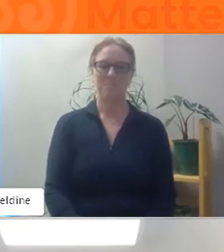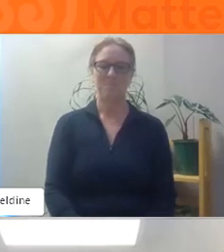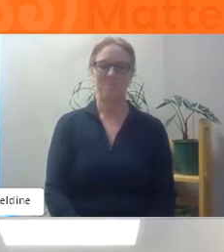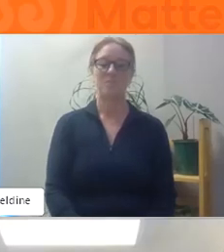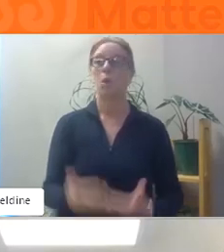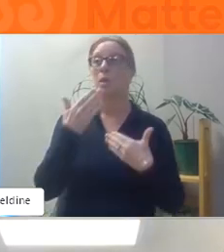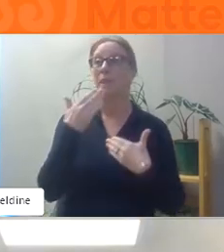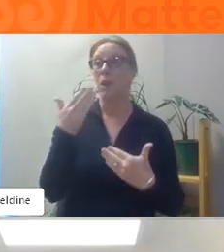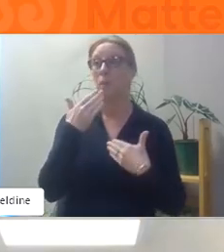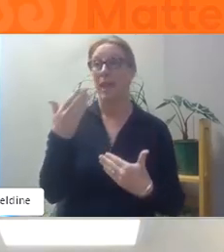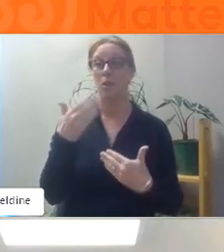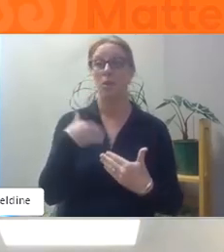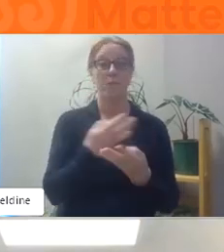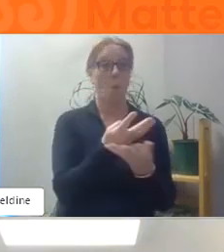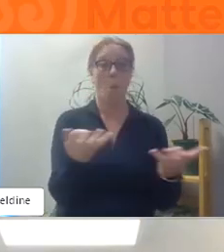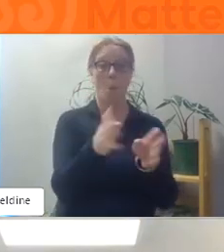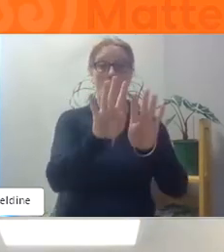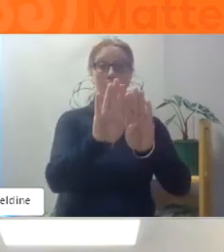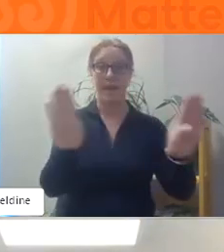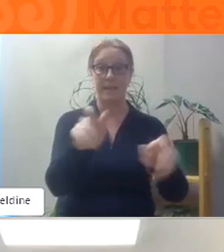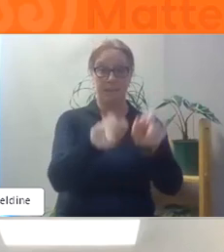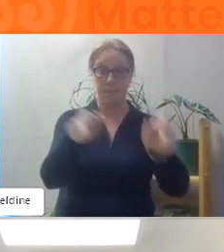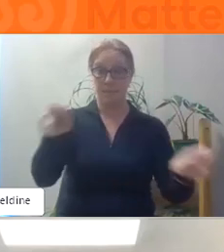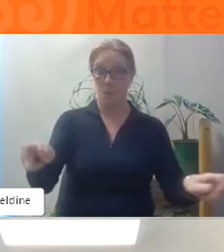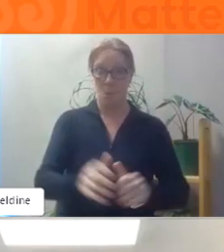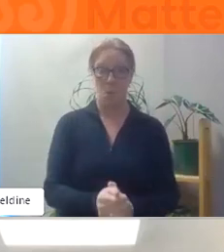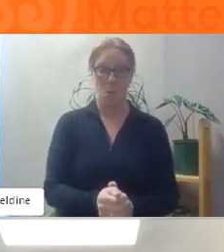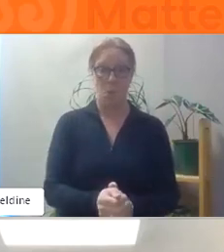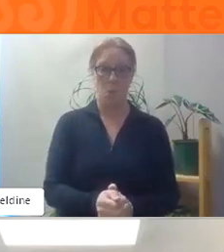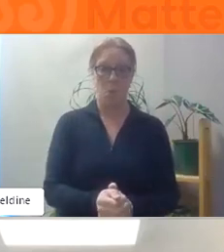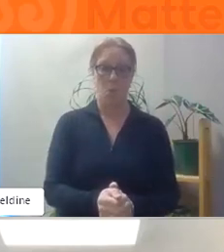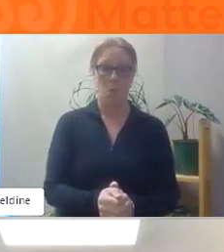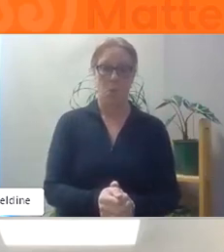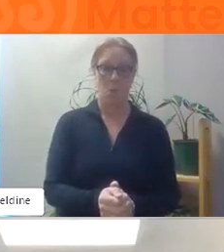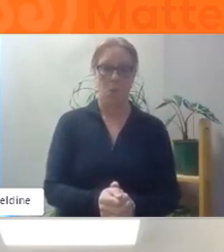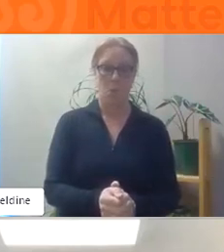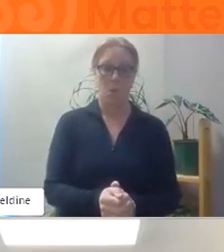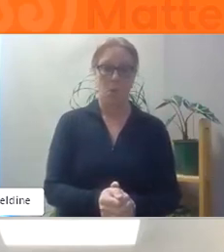so much to all of our panellists there and Gill just now to highlight